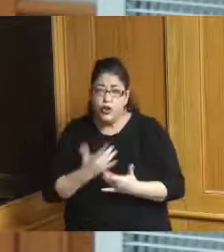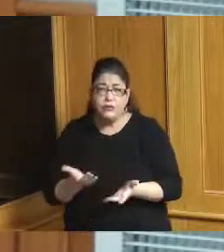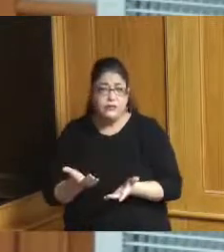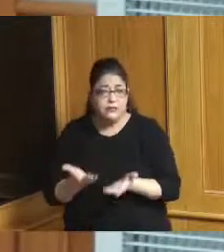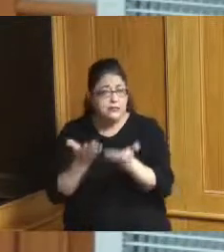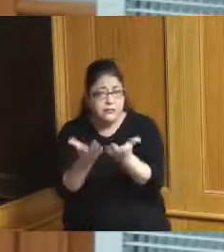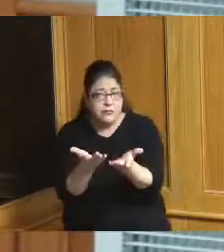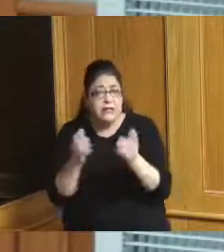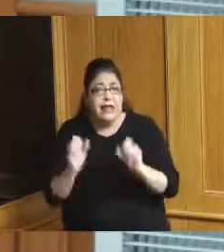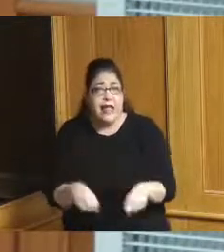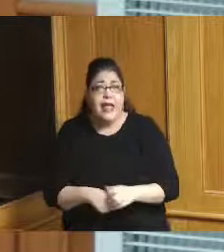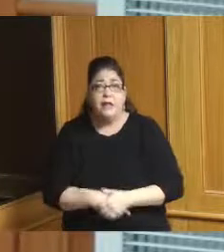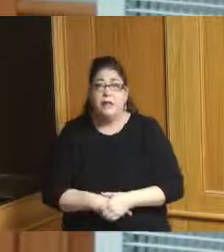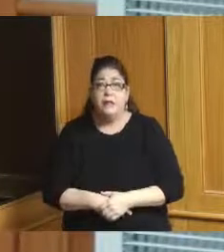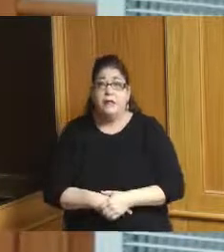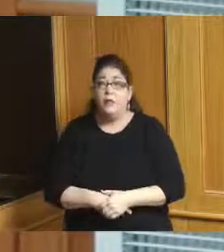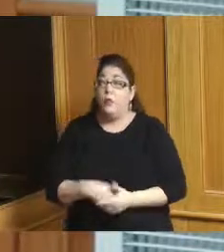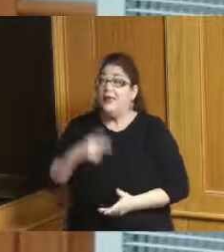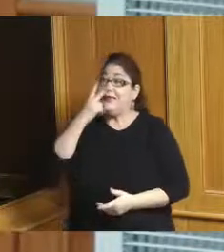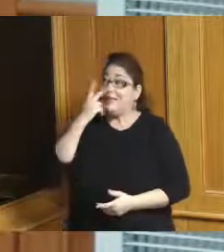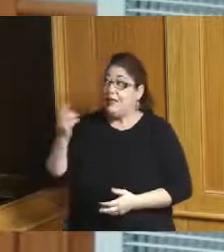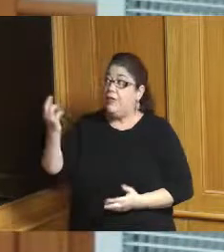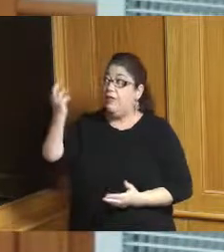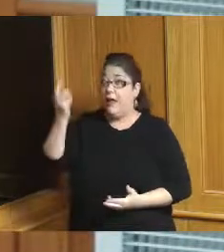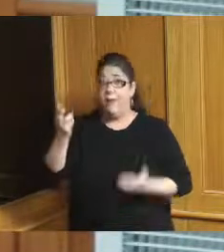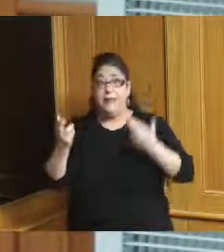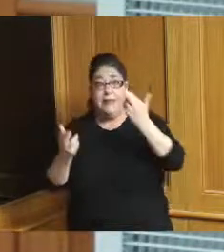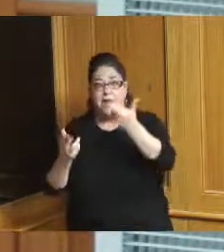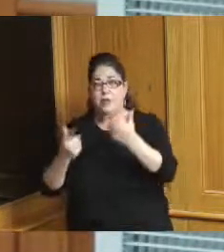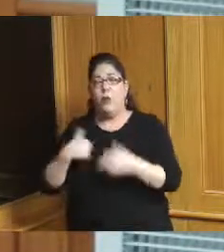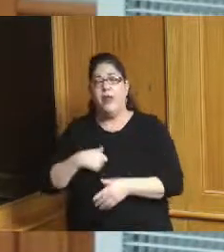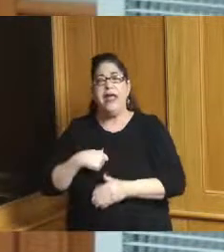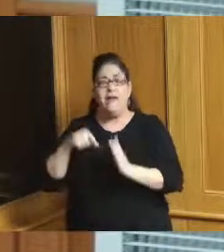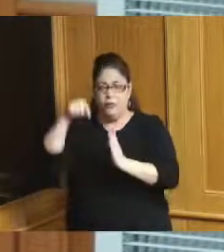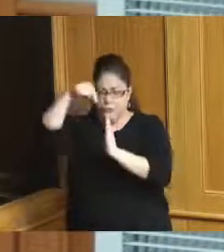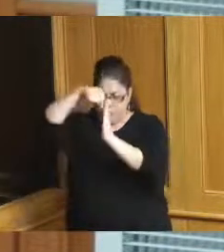the recommendations that you see here are really about us continuing to drill down into individual